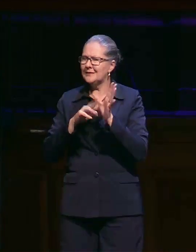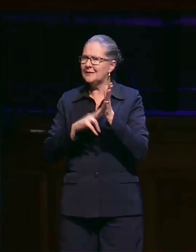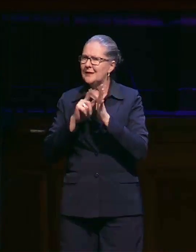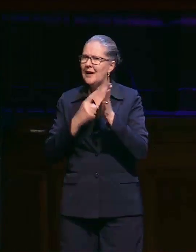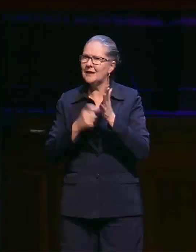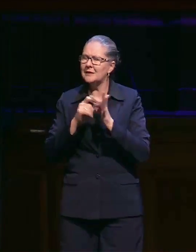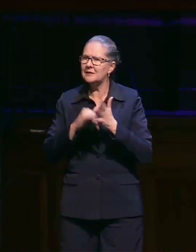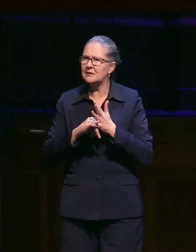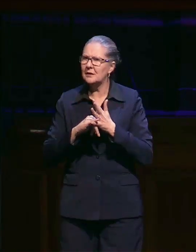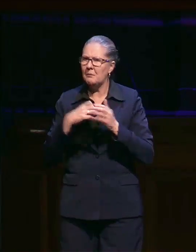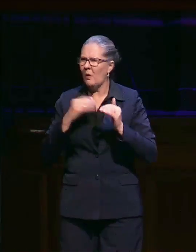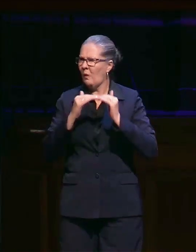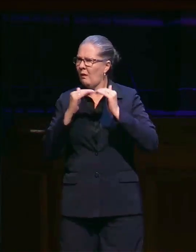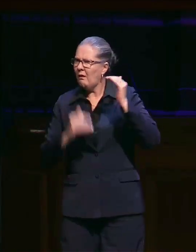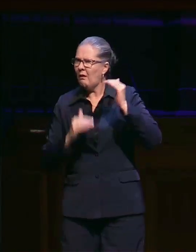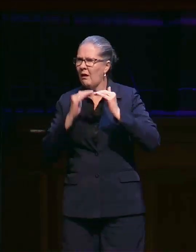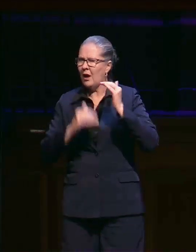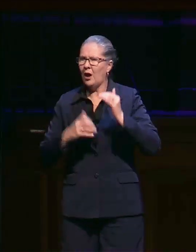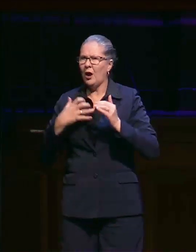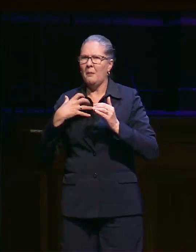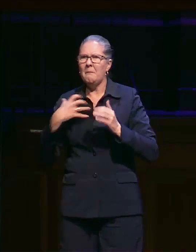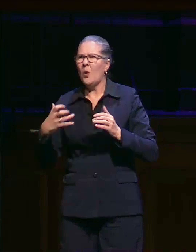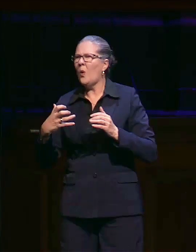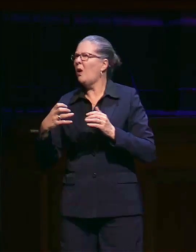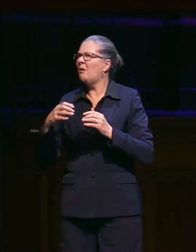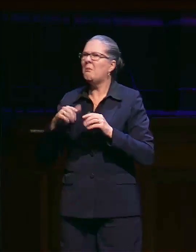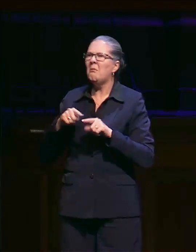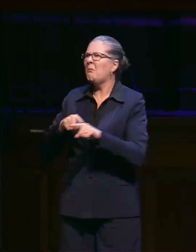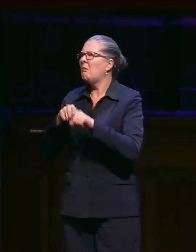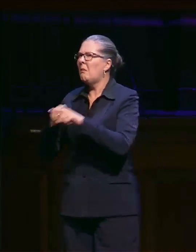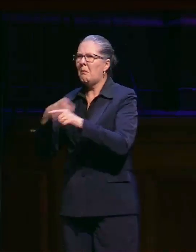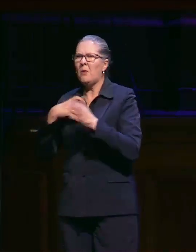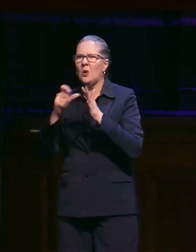with the great deregulating reforms of the 1980s and 90s have become a